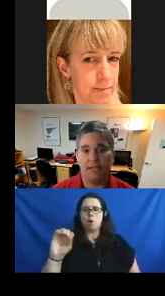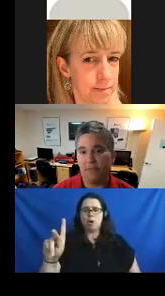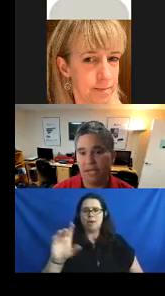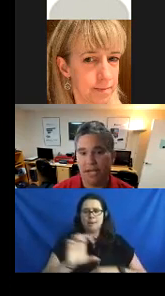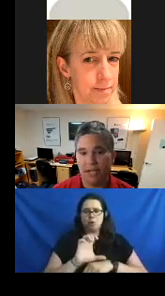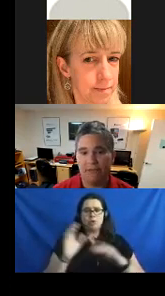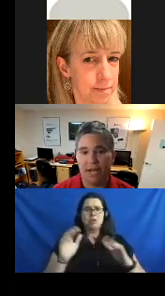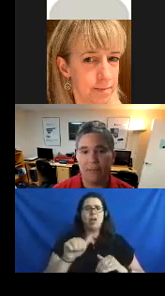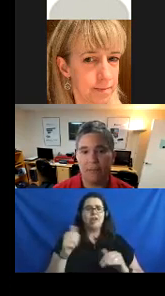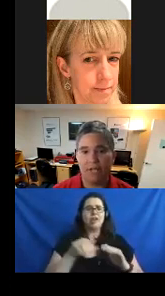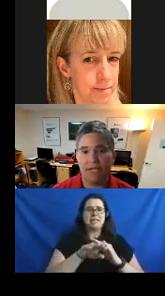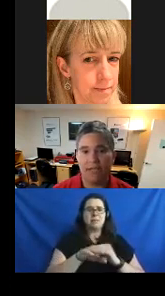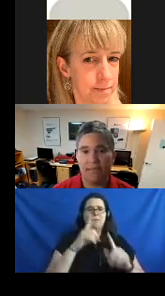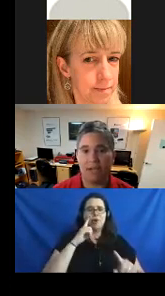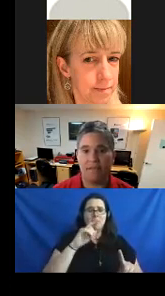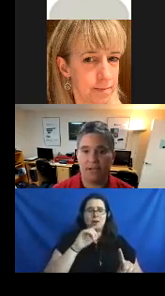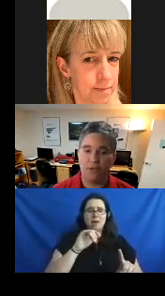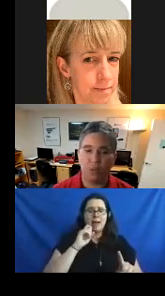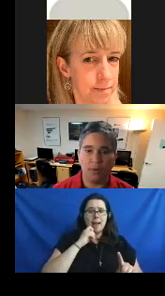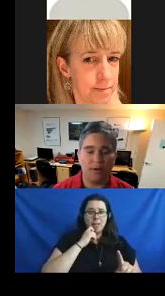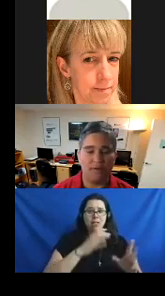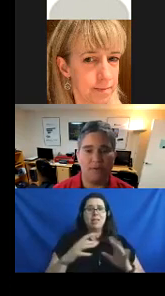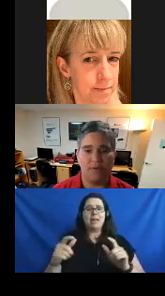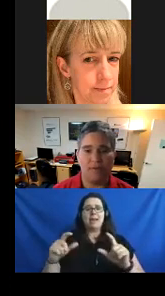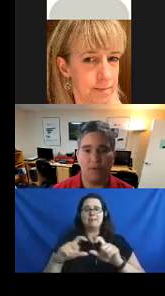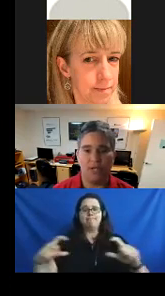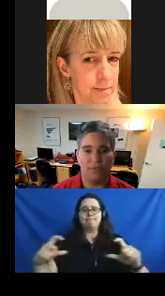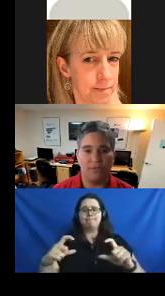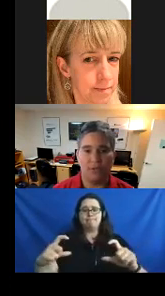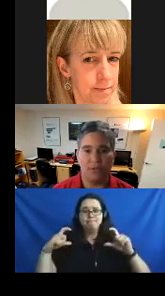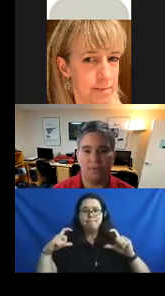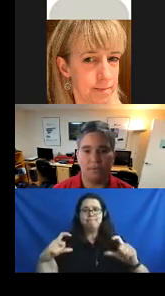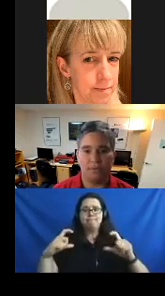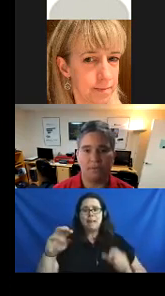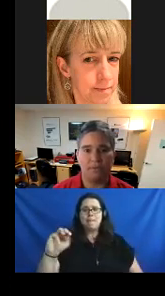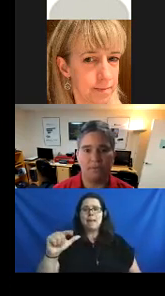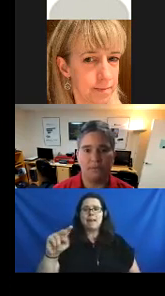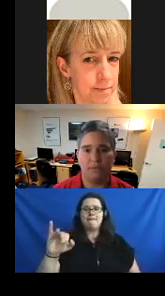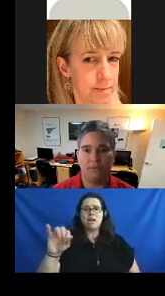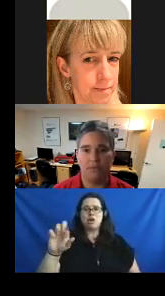THERE IS ACCESSIBILITY FOR APPLE AND THE MAGNIFIER TOOL BAR FOR WINDOWS AS WELL.